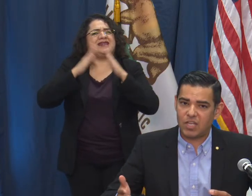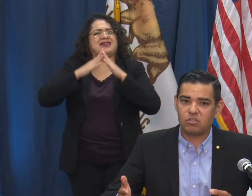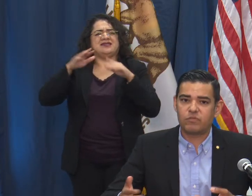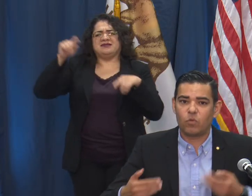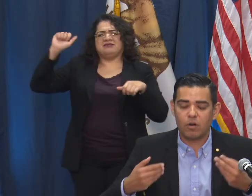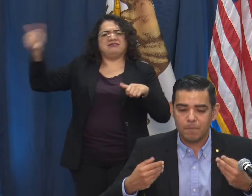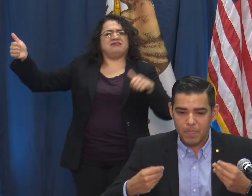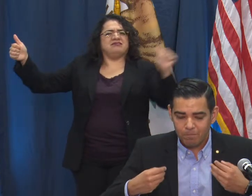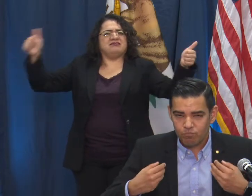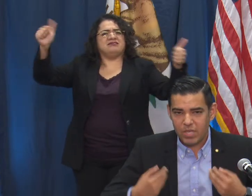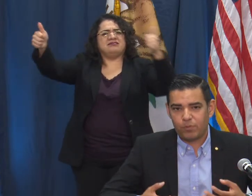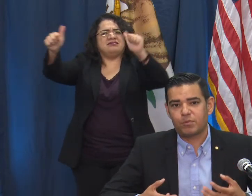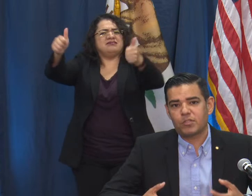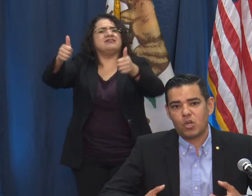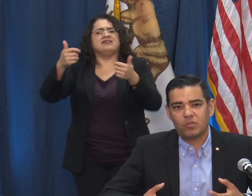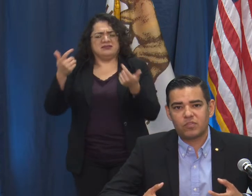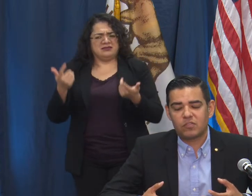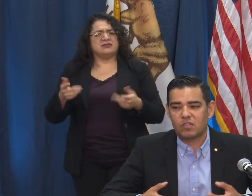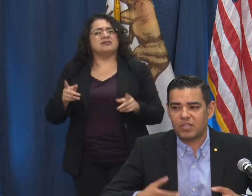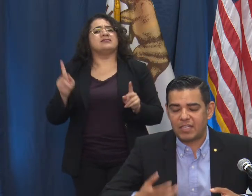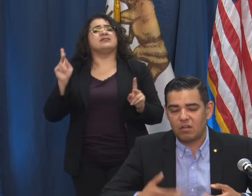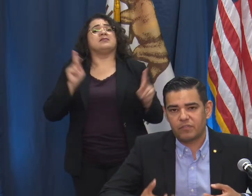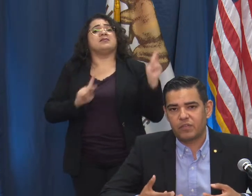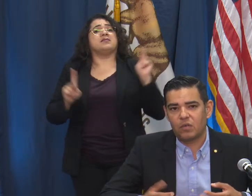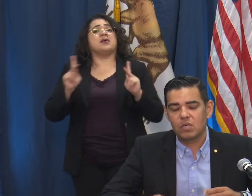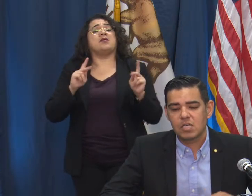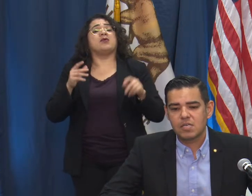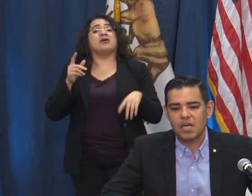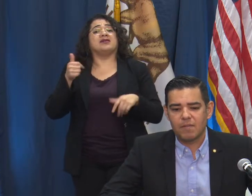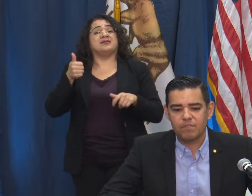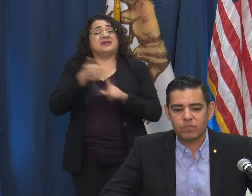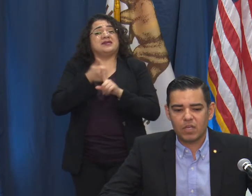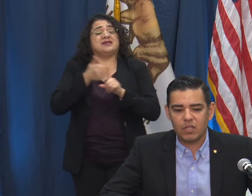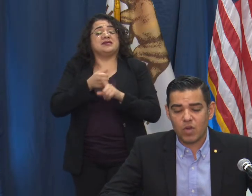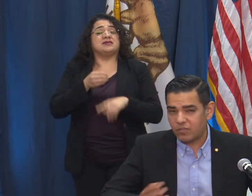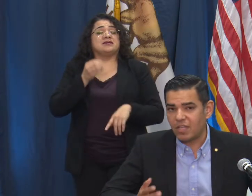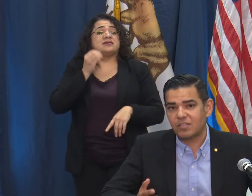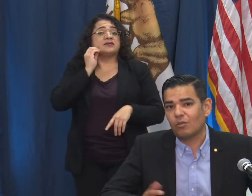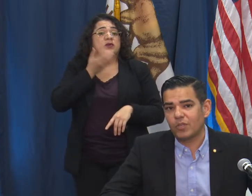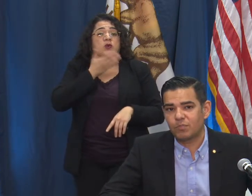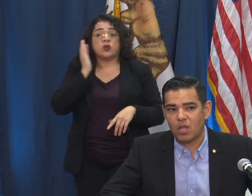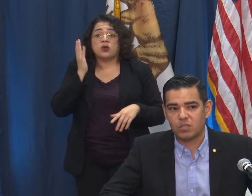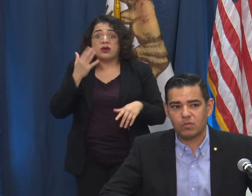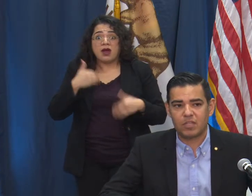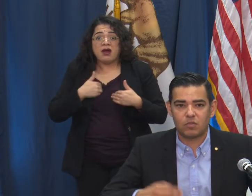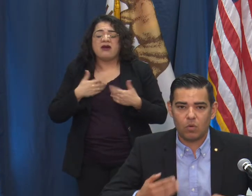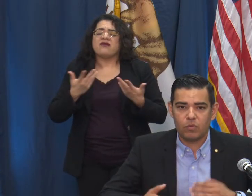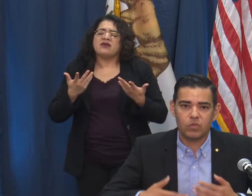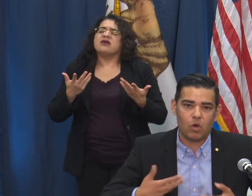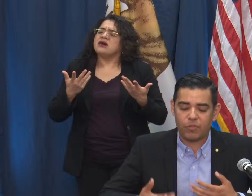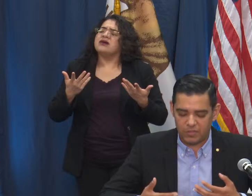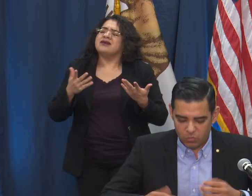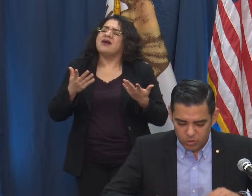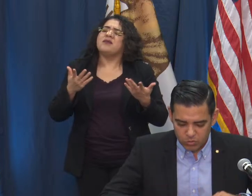stations for people expressing homelessness so that they can also try to stay as healthy as possible so that's those are all things that we're trying